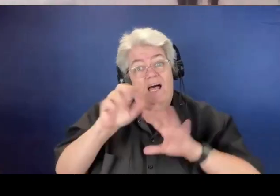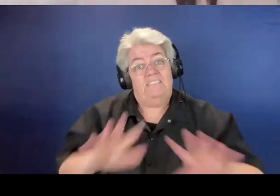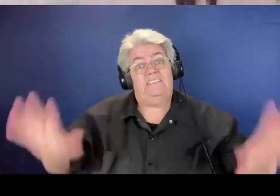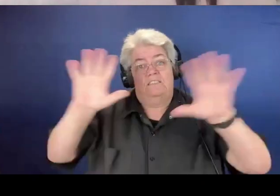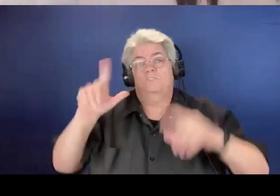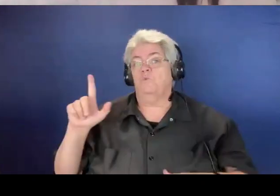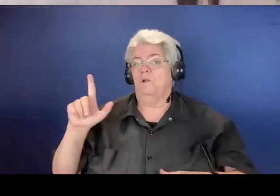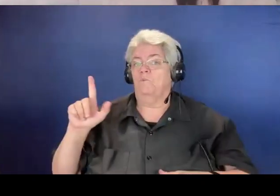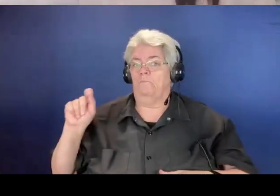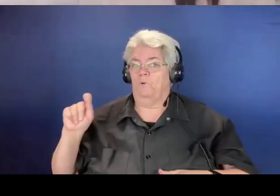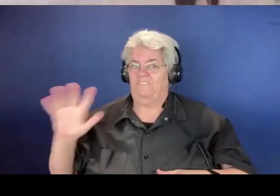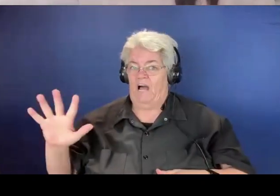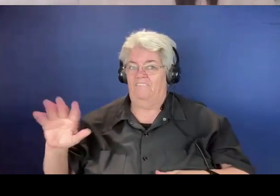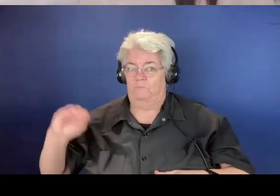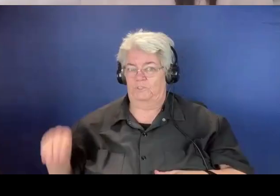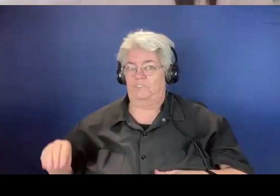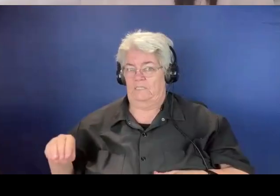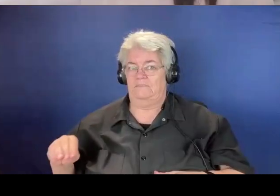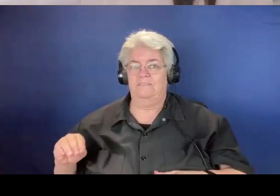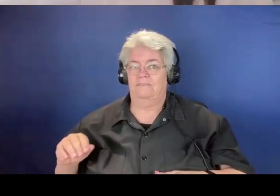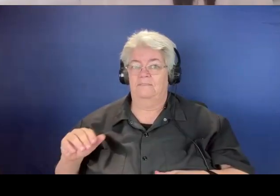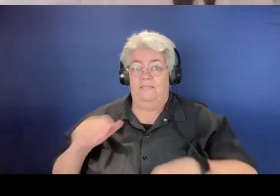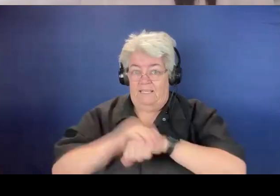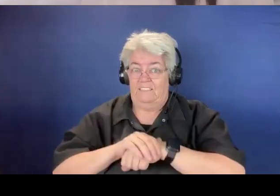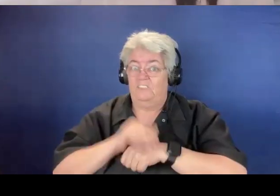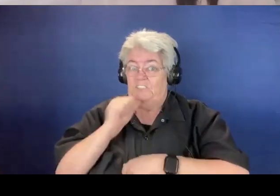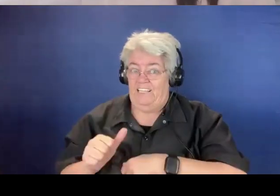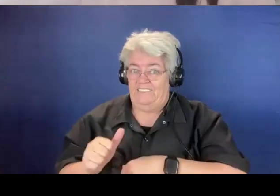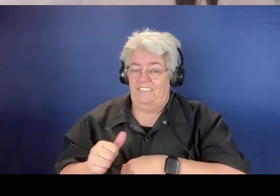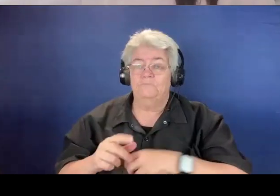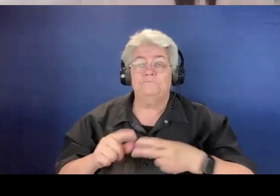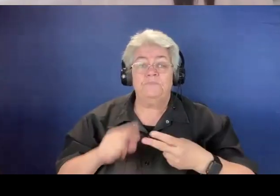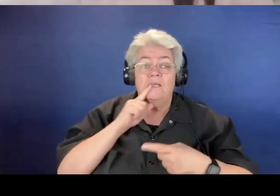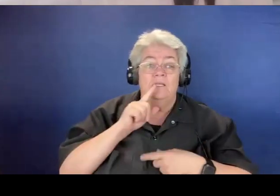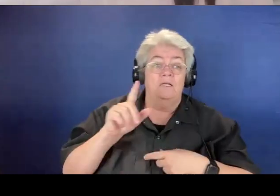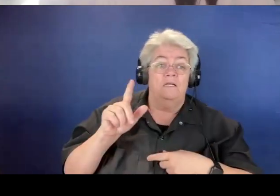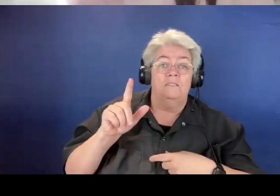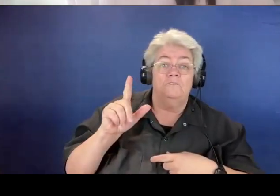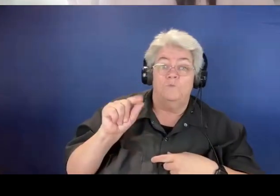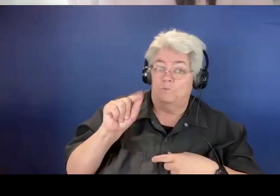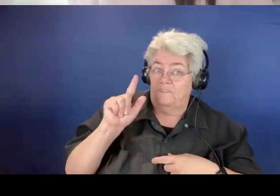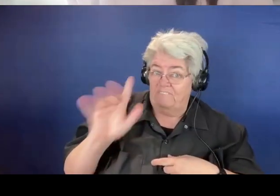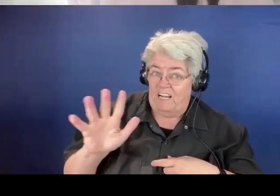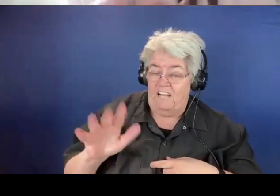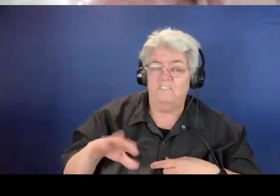In 2021, the most commonly spoken non-English language in Florida households was Spanish.